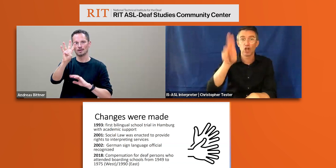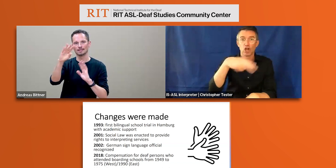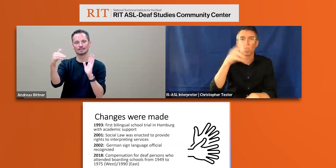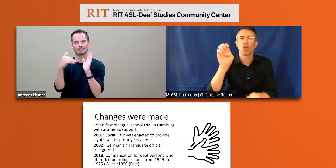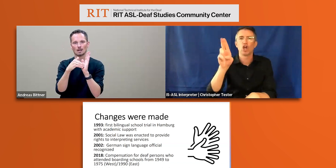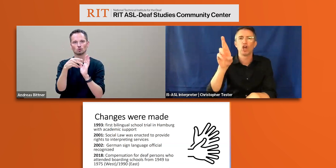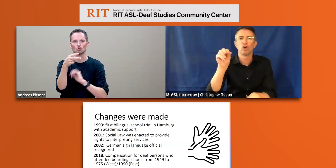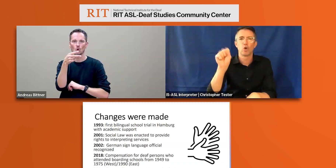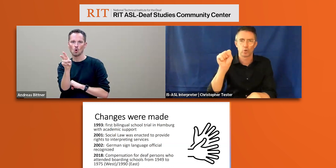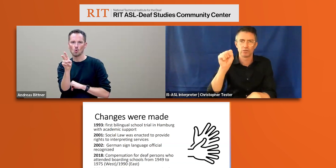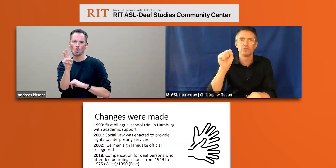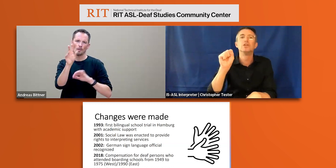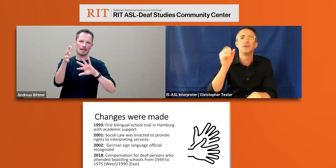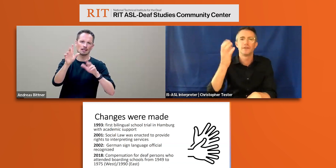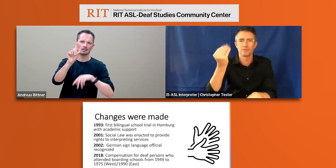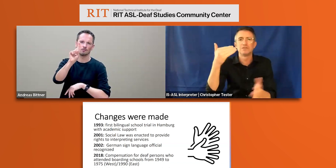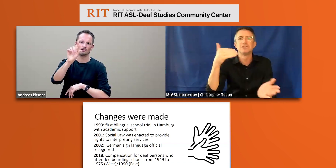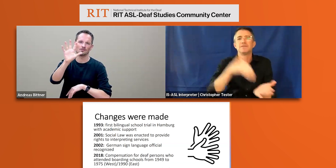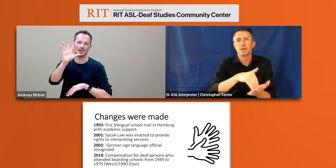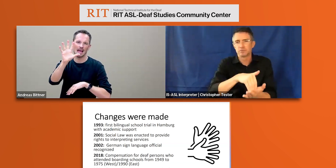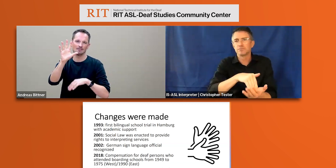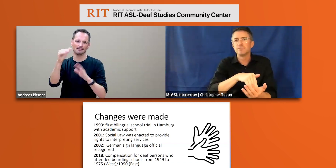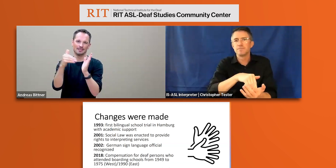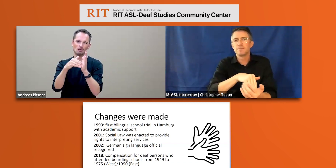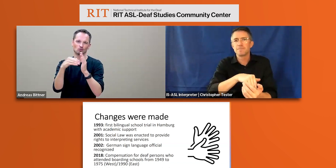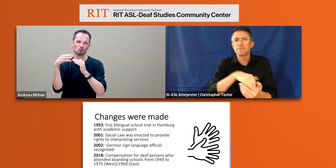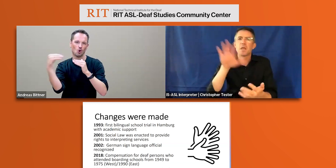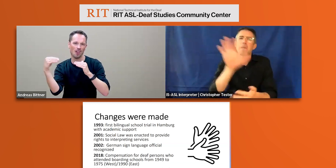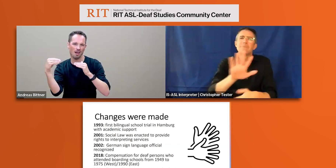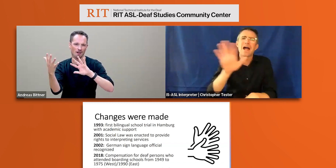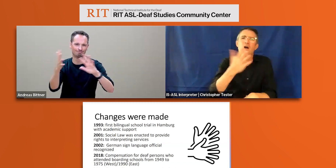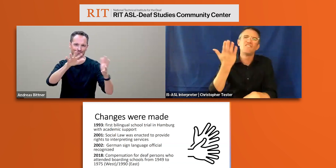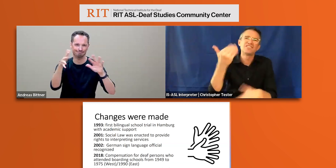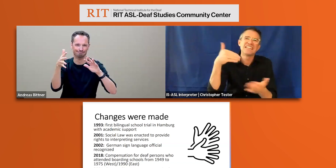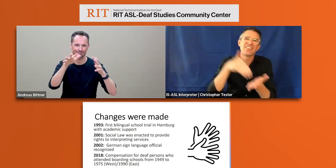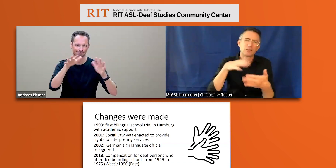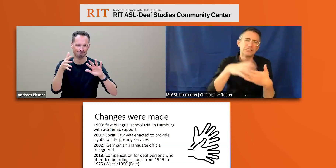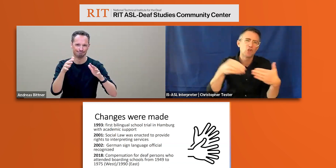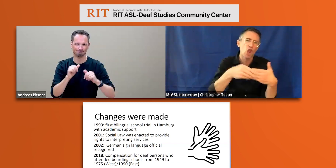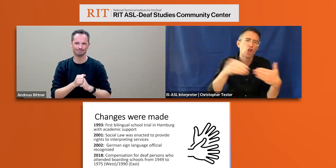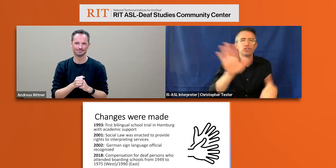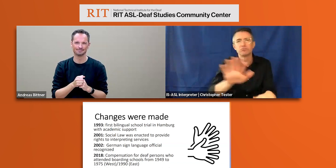14,000 euros was awarded to individuals,